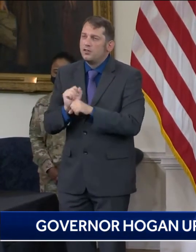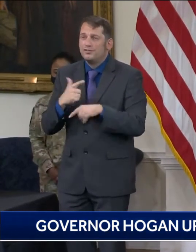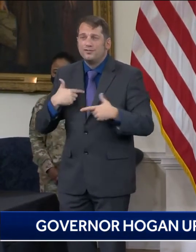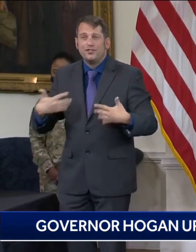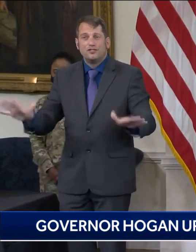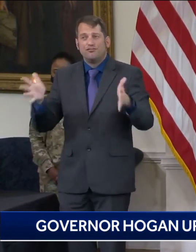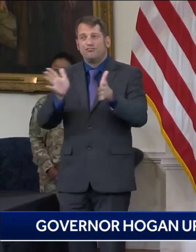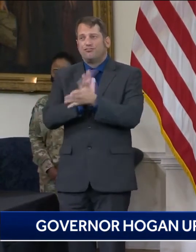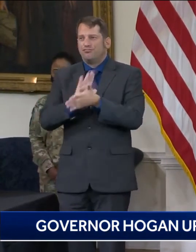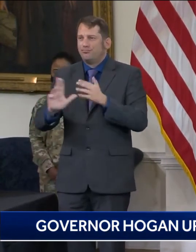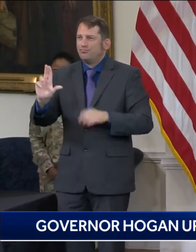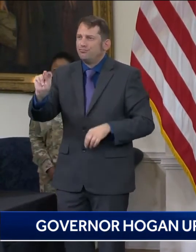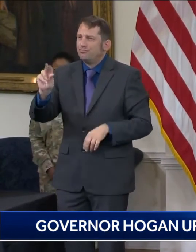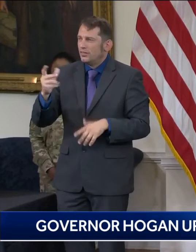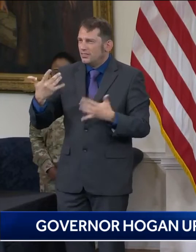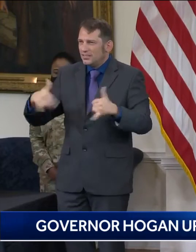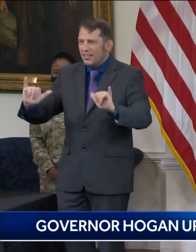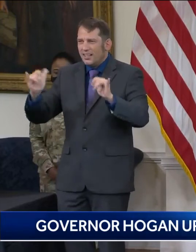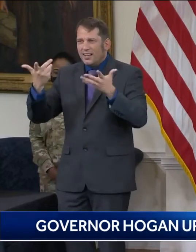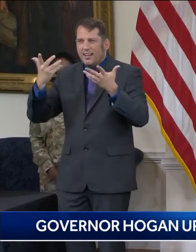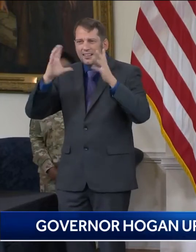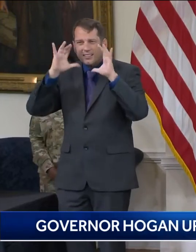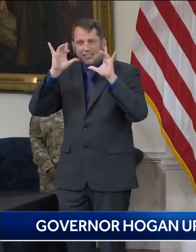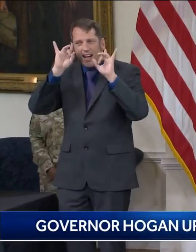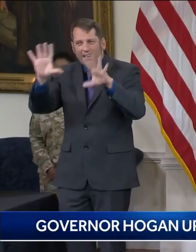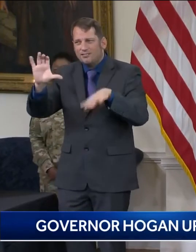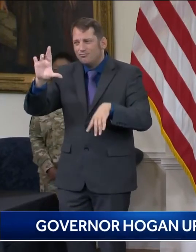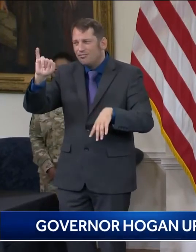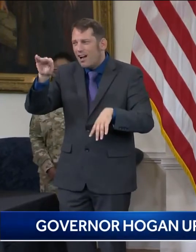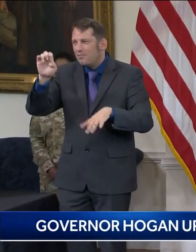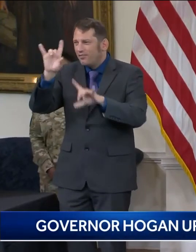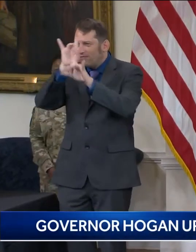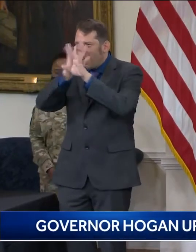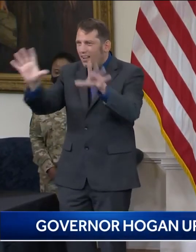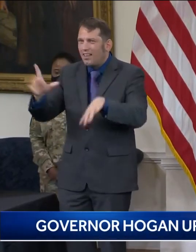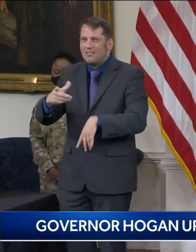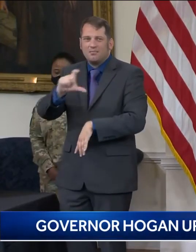WE HAVE GOT WORK TO DO, WE HAVE TO ADDRESS THE VIOLENT CRIME